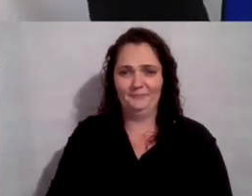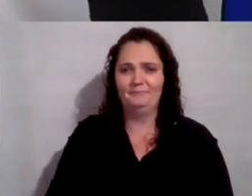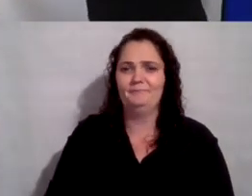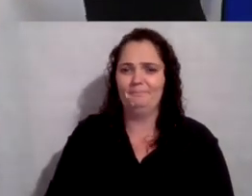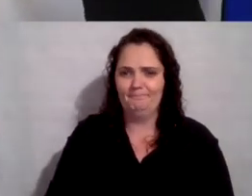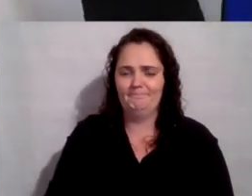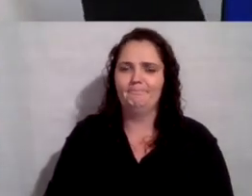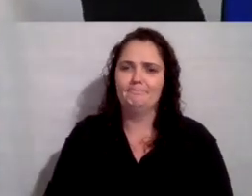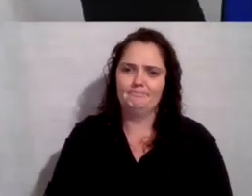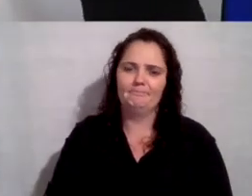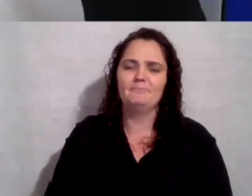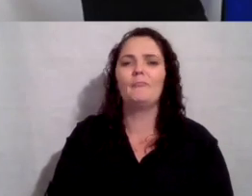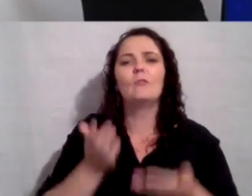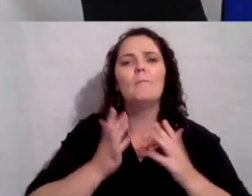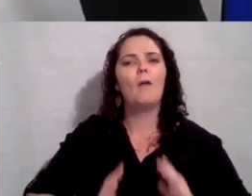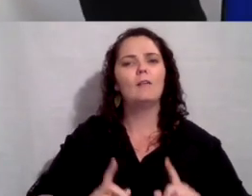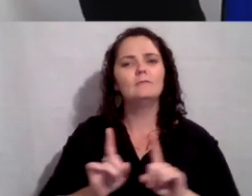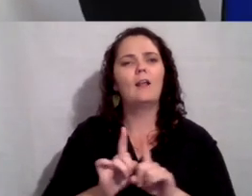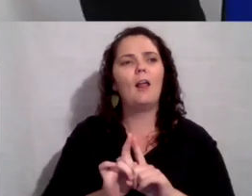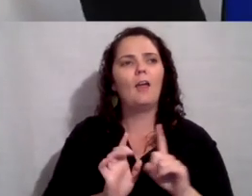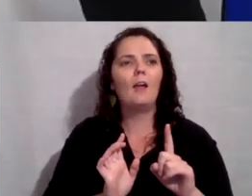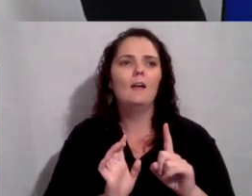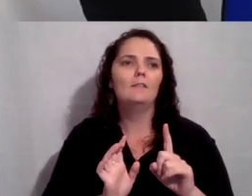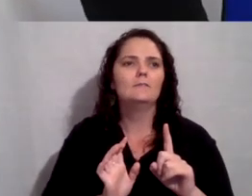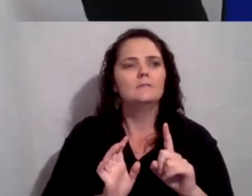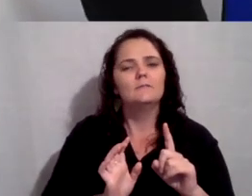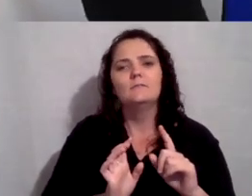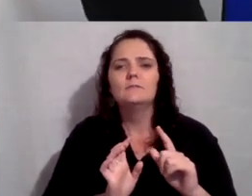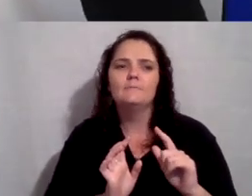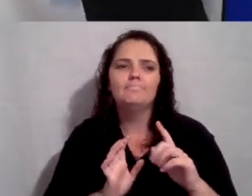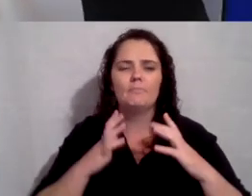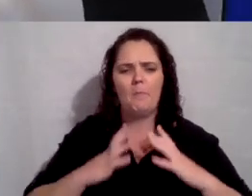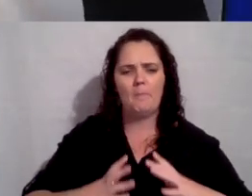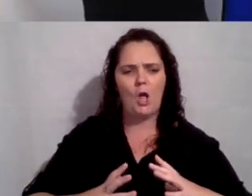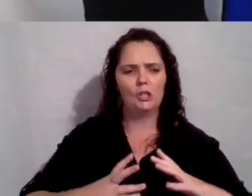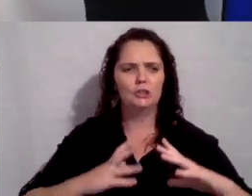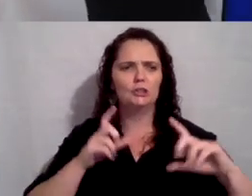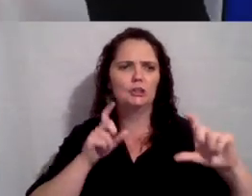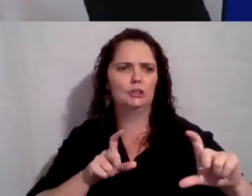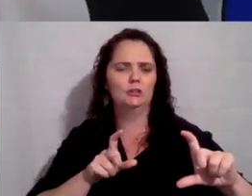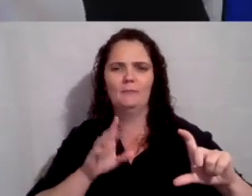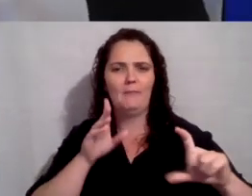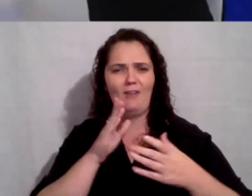this not just as a collection of sort of mechanical forms, but as this organic thing which is